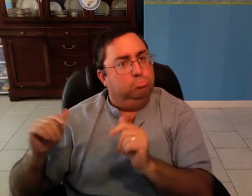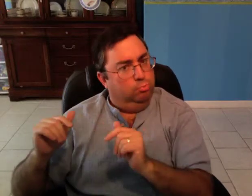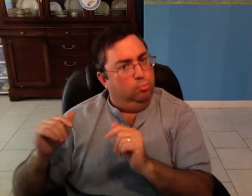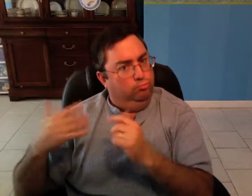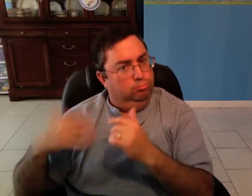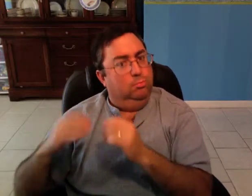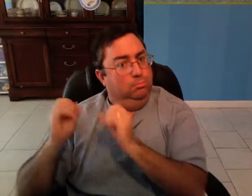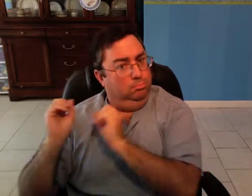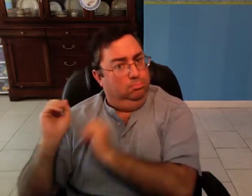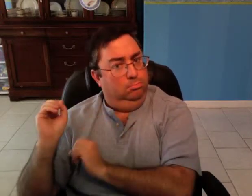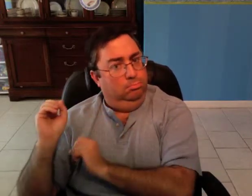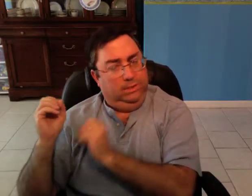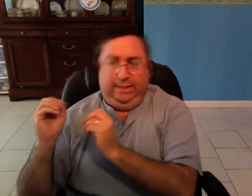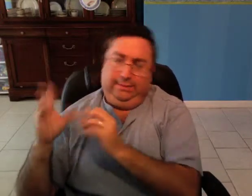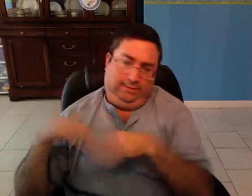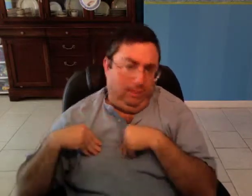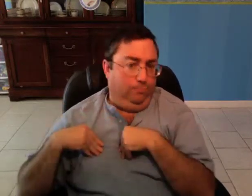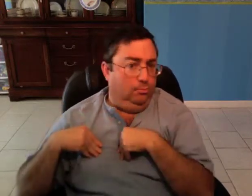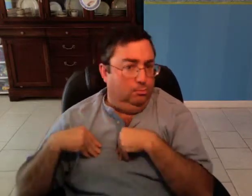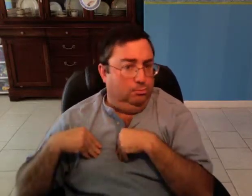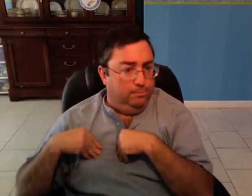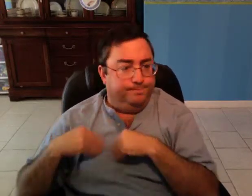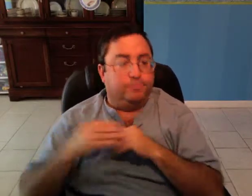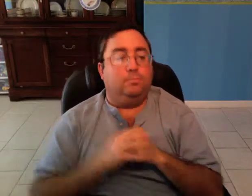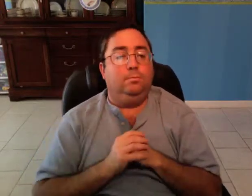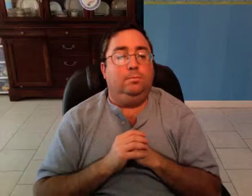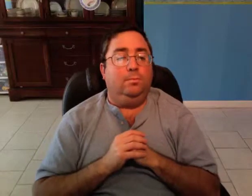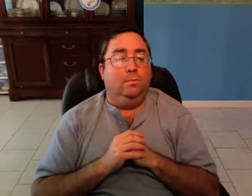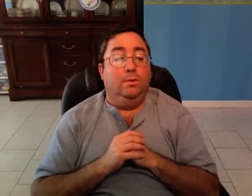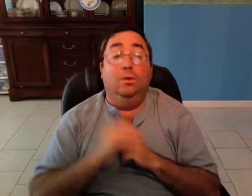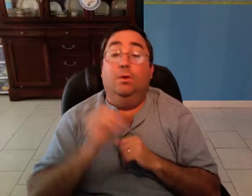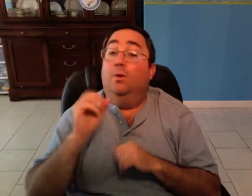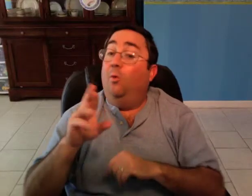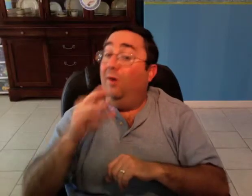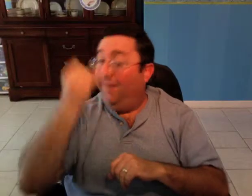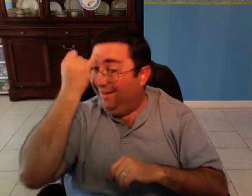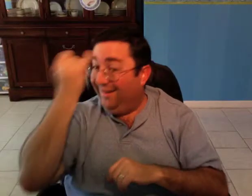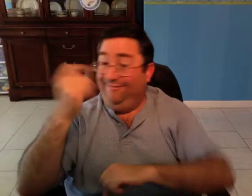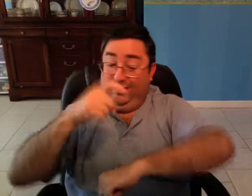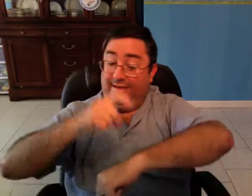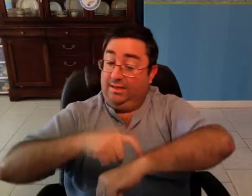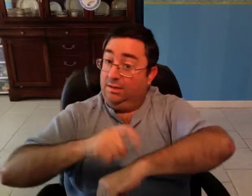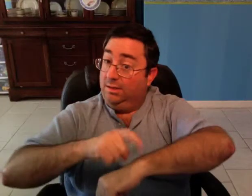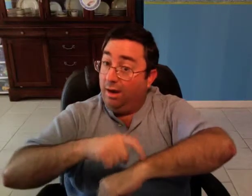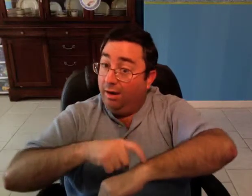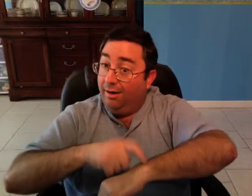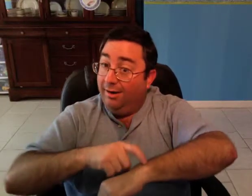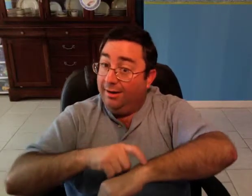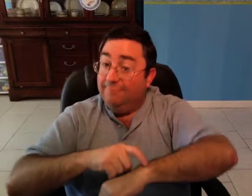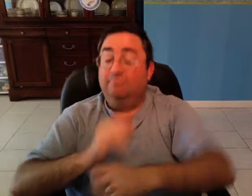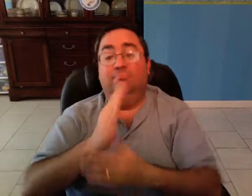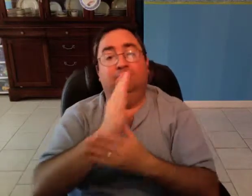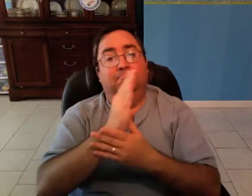Or look at the idea of "time".